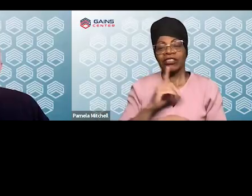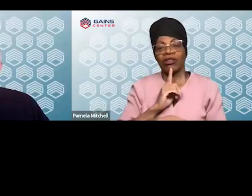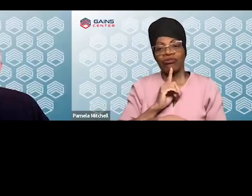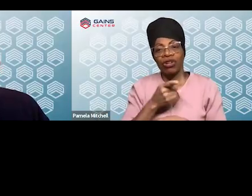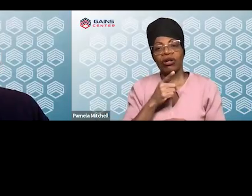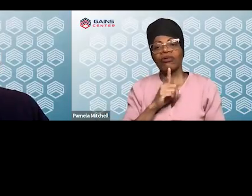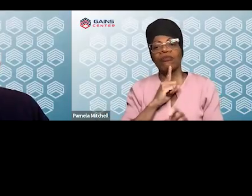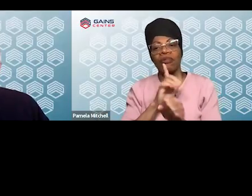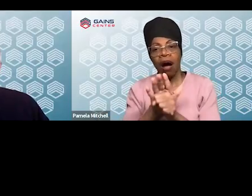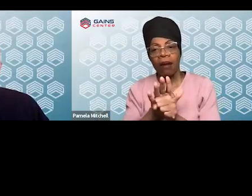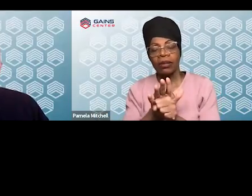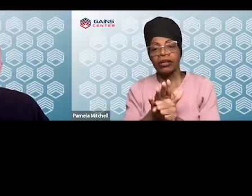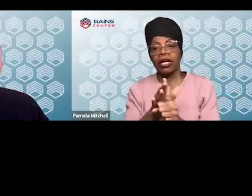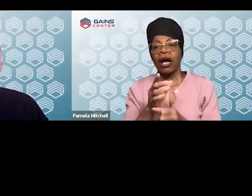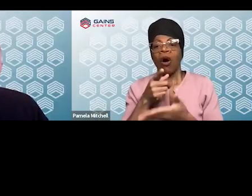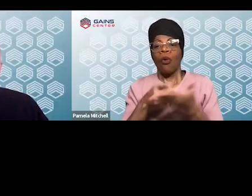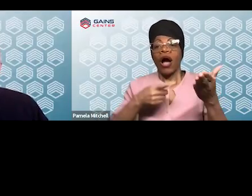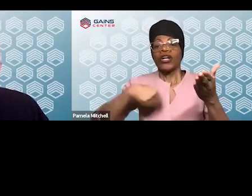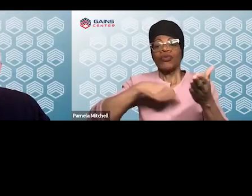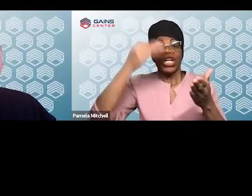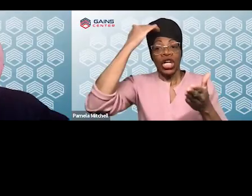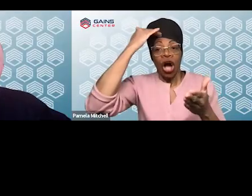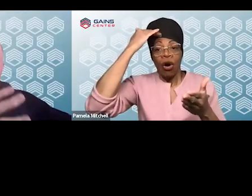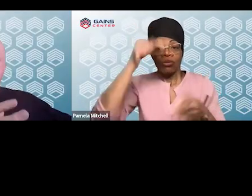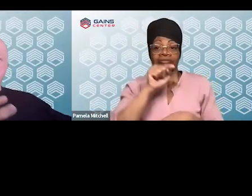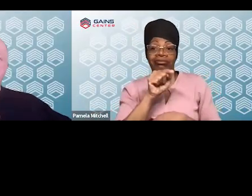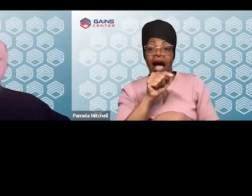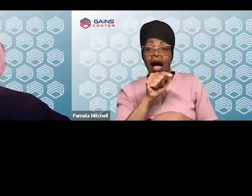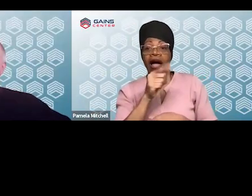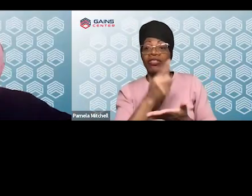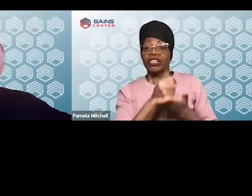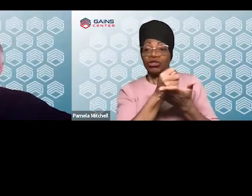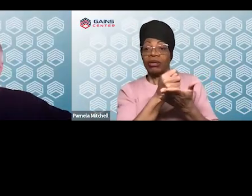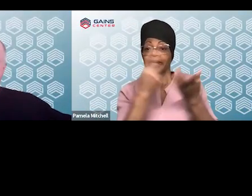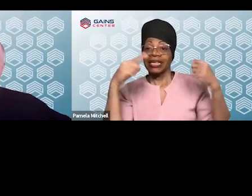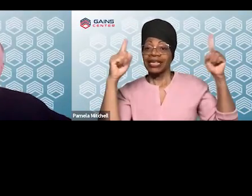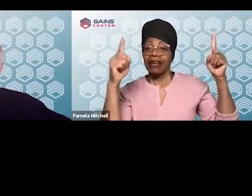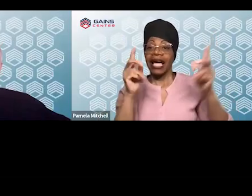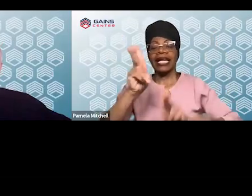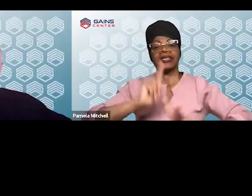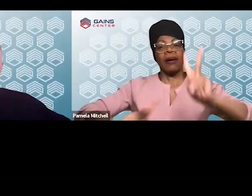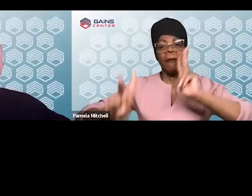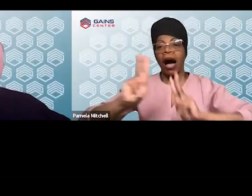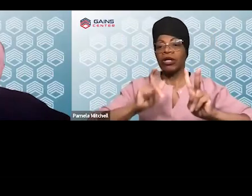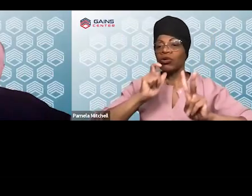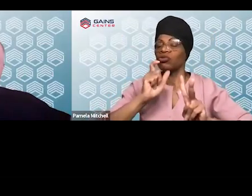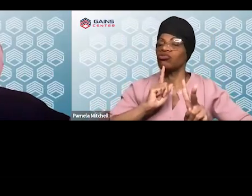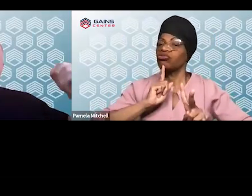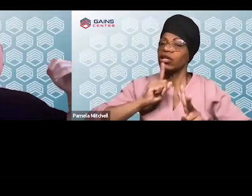What we know is this treatment works, and we know that this is a population that desperately needs treatment that works.